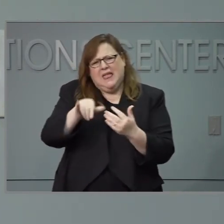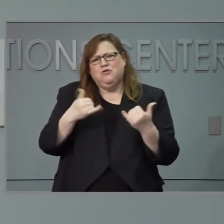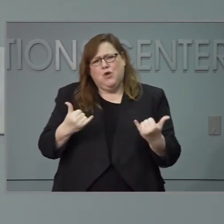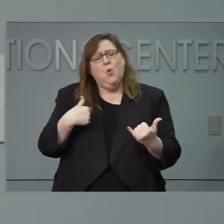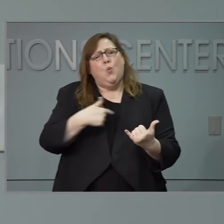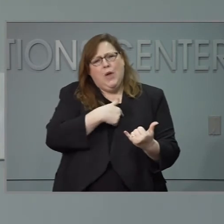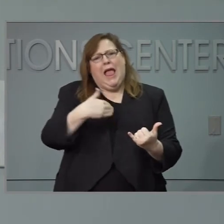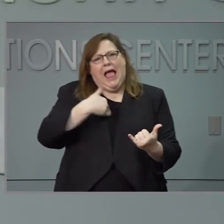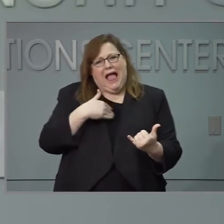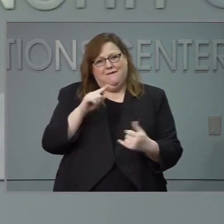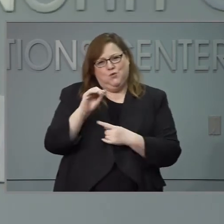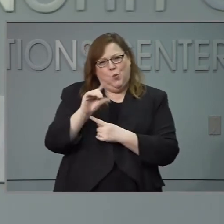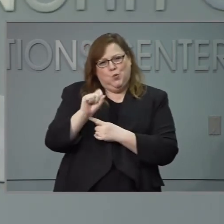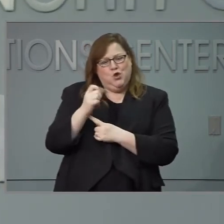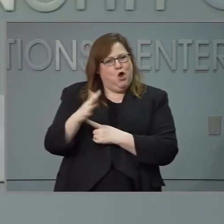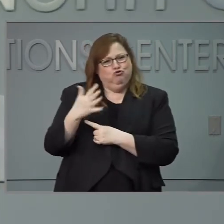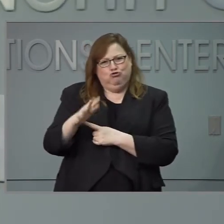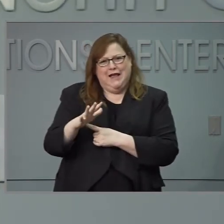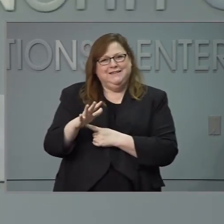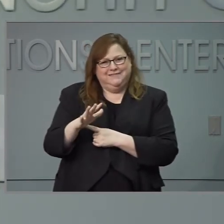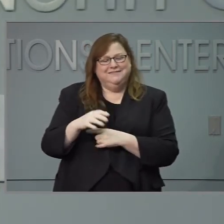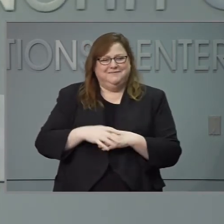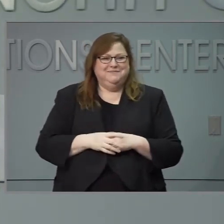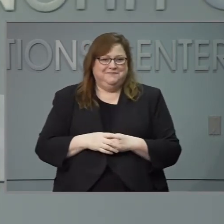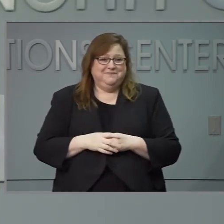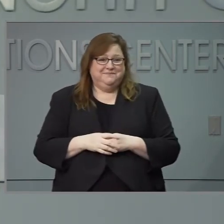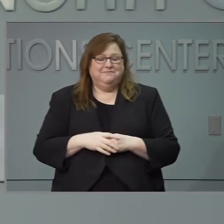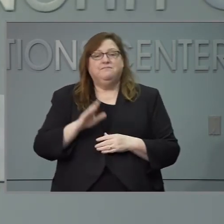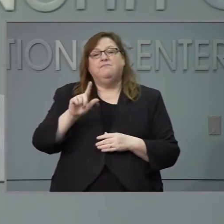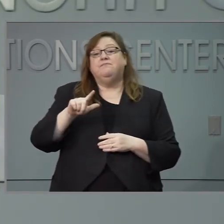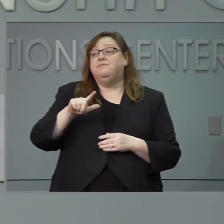A AYUDAR A REDUCIR LA PROPAGACIÓN DEL VIRUS. MUCHOS